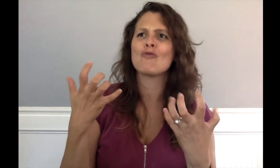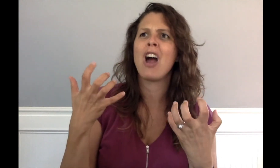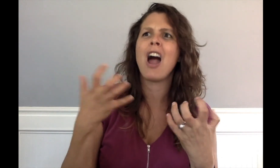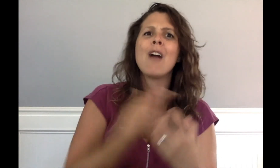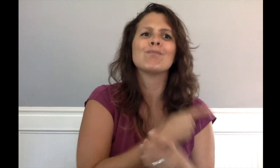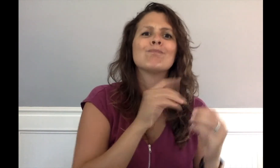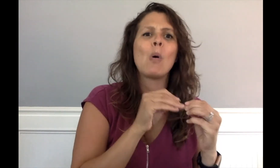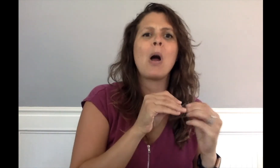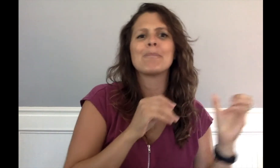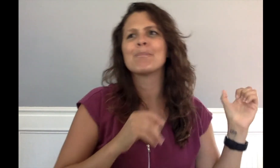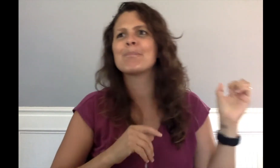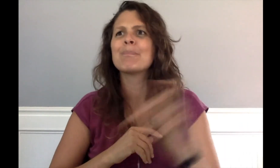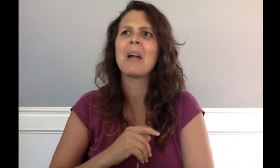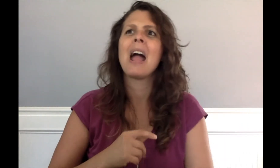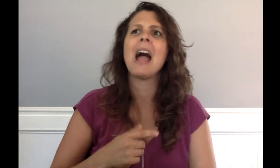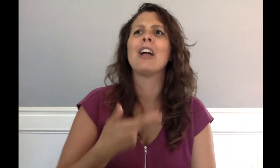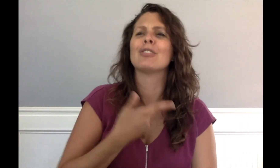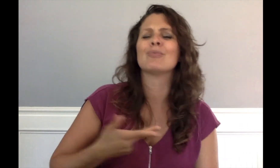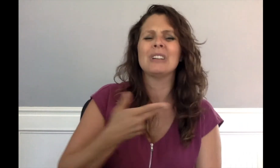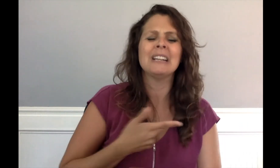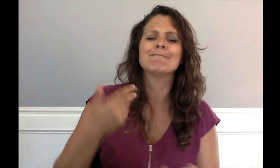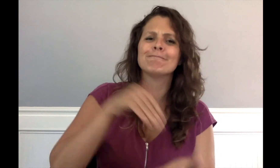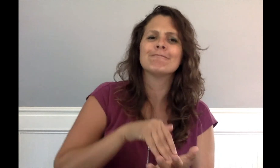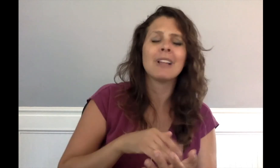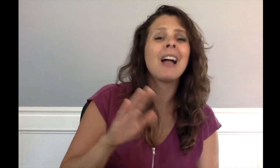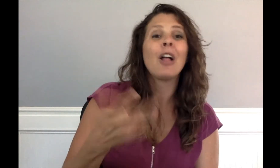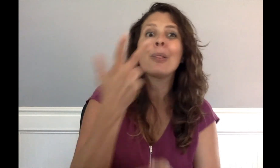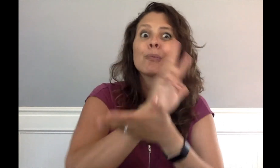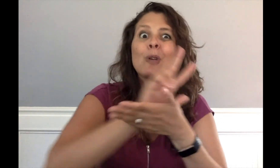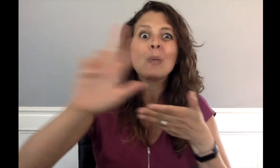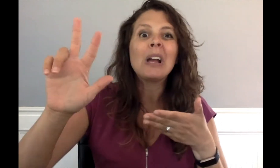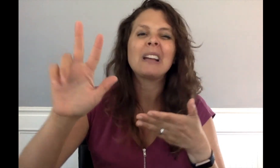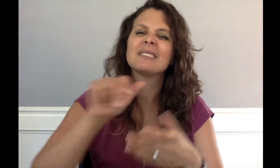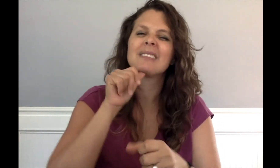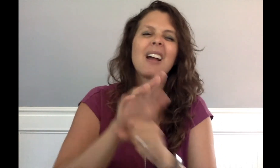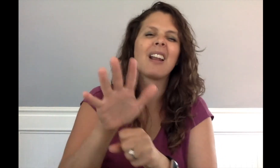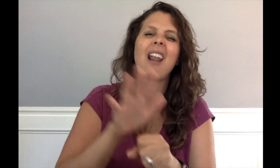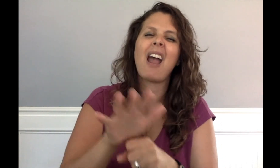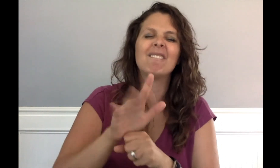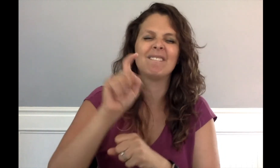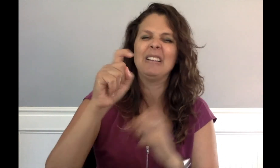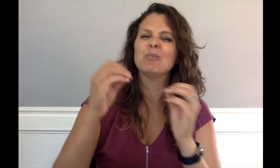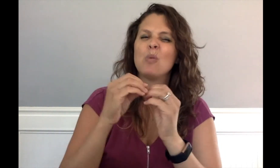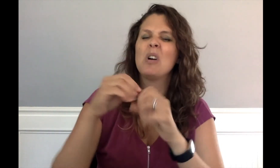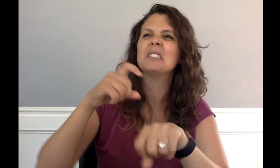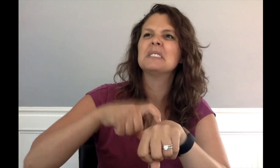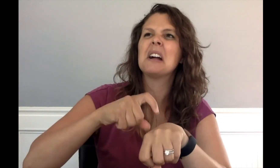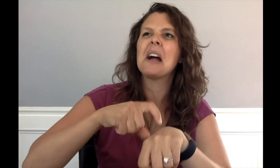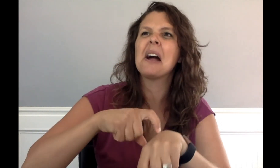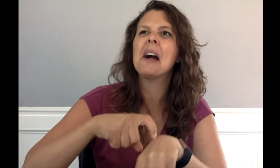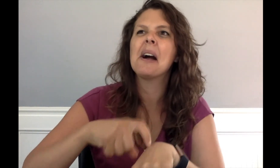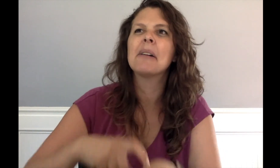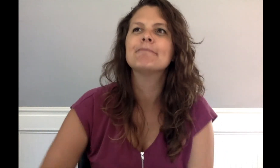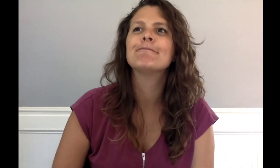would like to see more of us, and three weeks is simply not enough time.